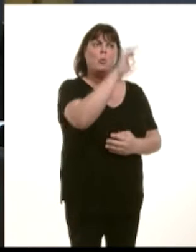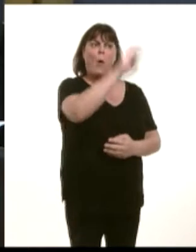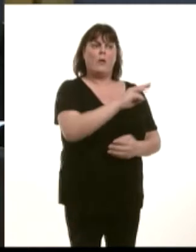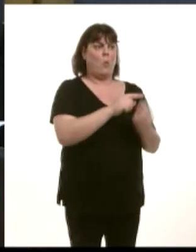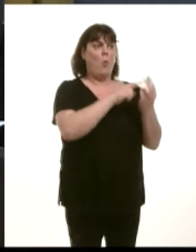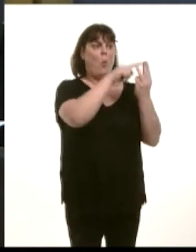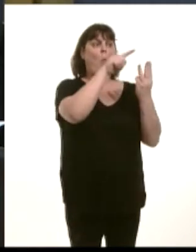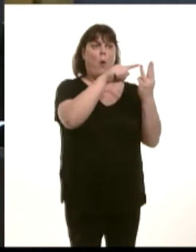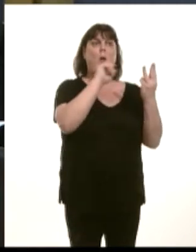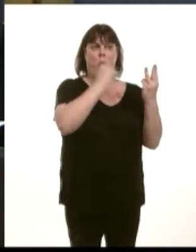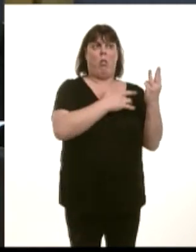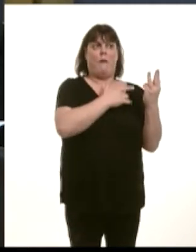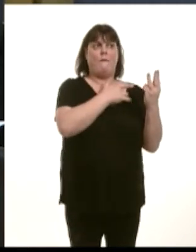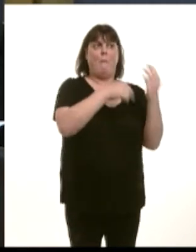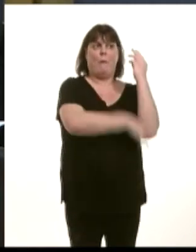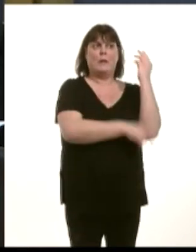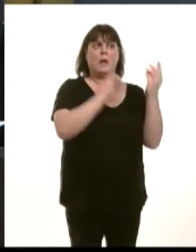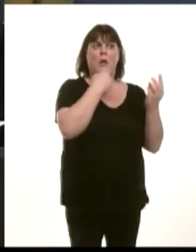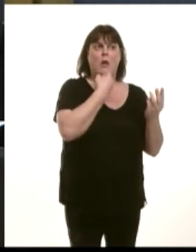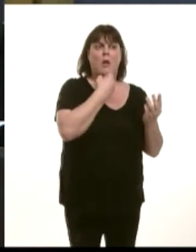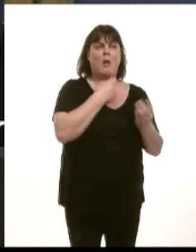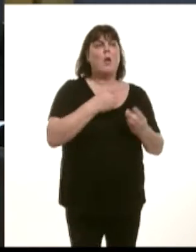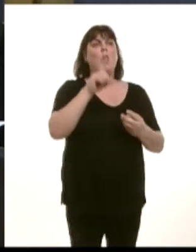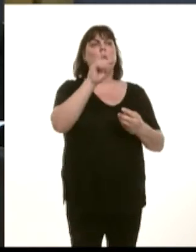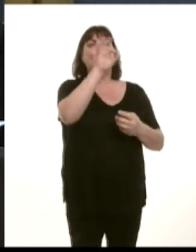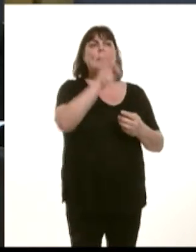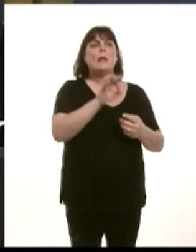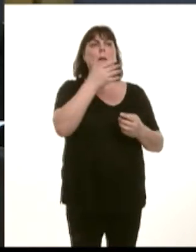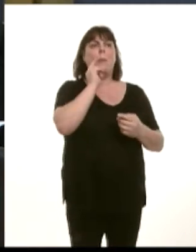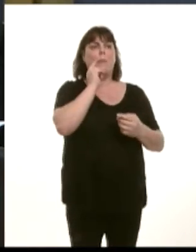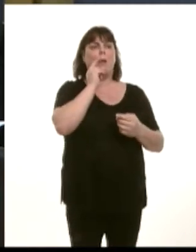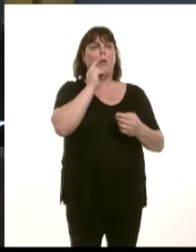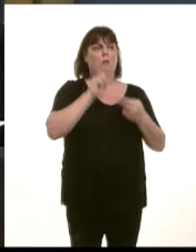There’s been a 20% increase in the numbers of people using food banks.